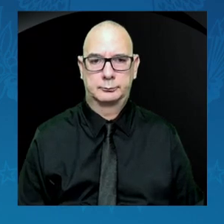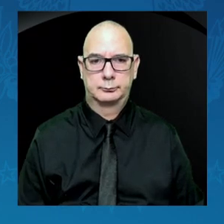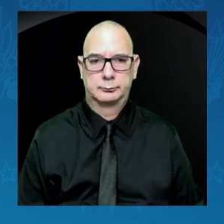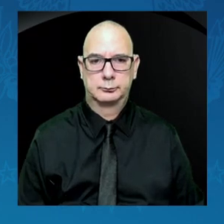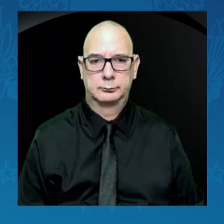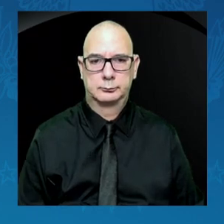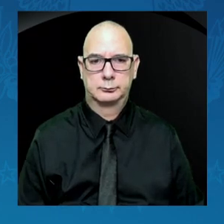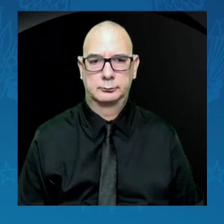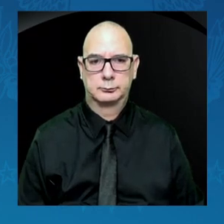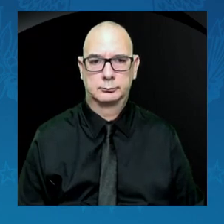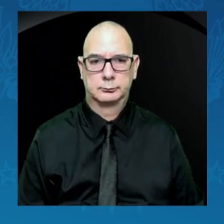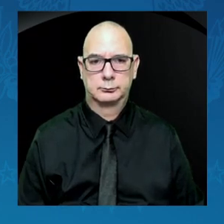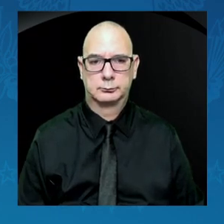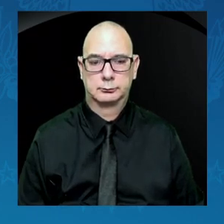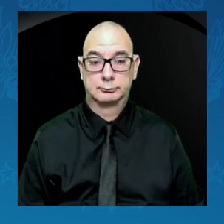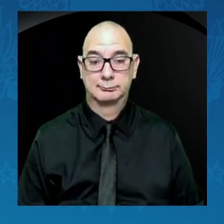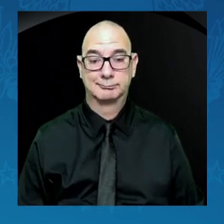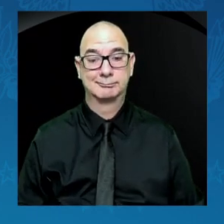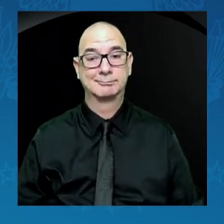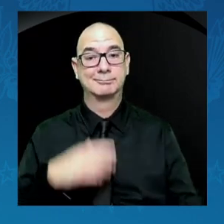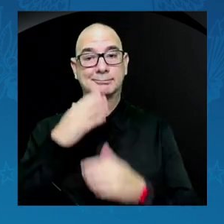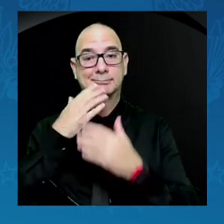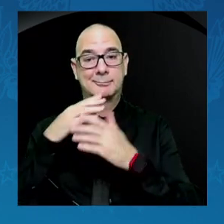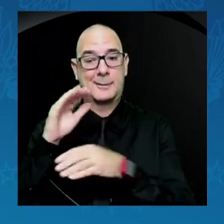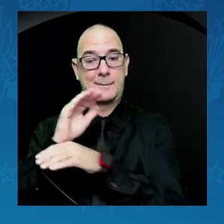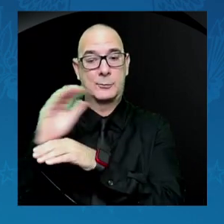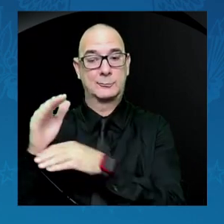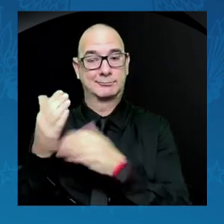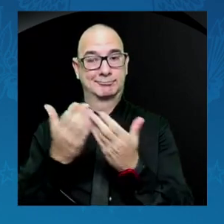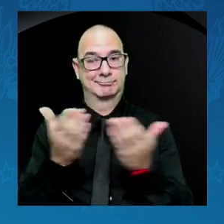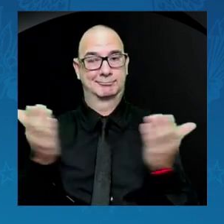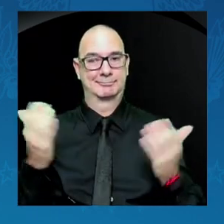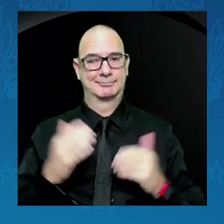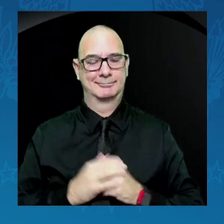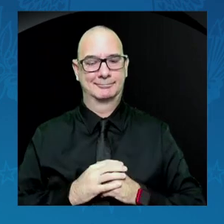Senator Van Hollen: Well, good afternoon, everybody. It is great to be back here